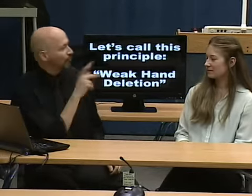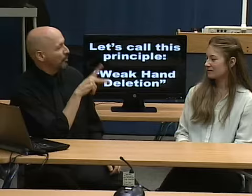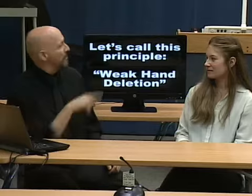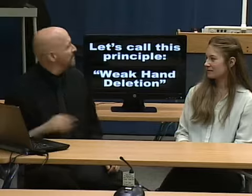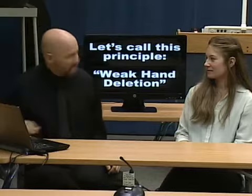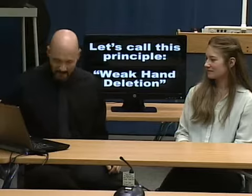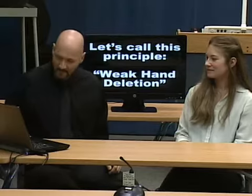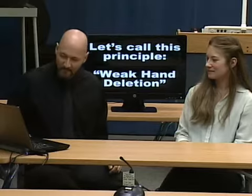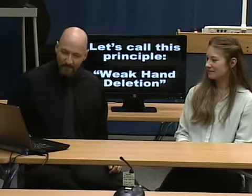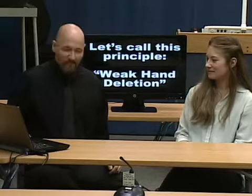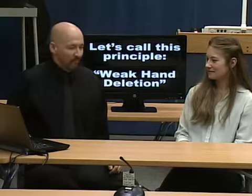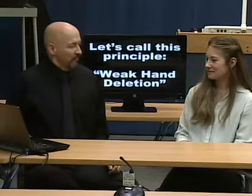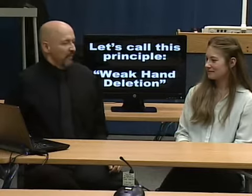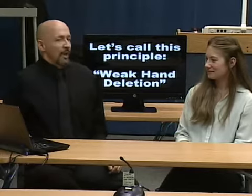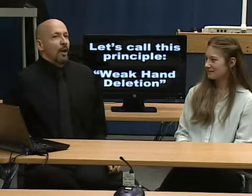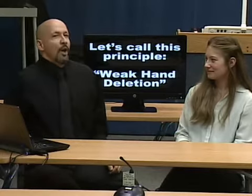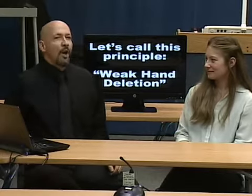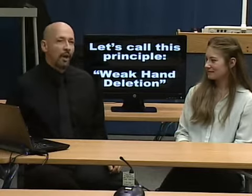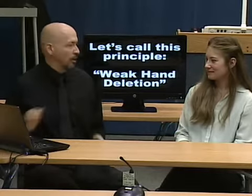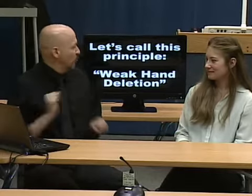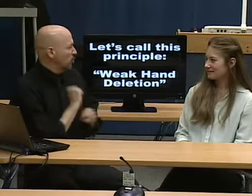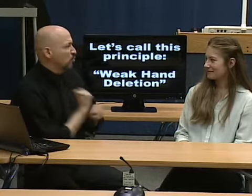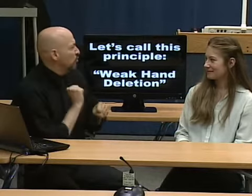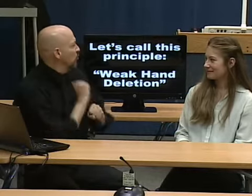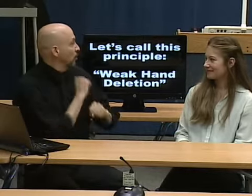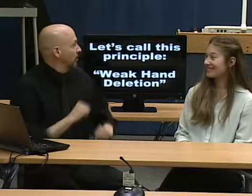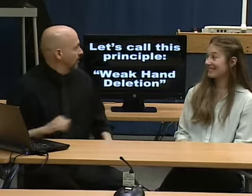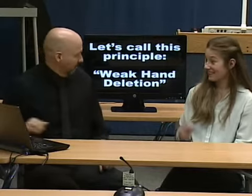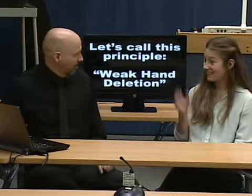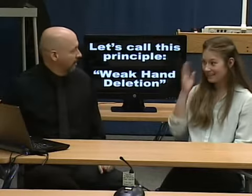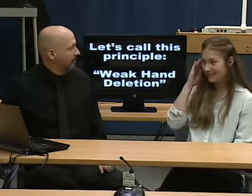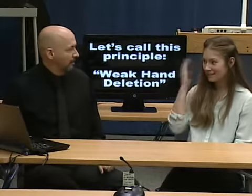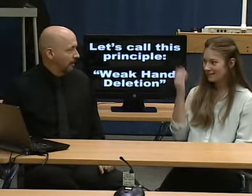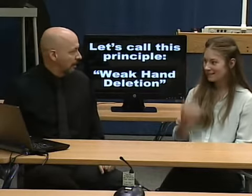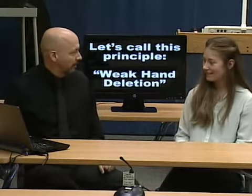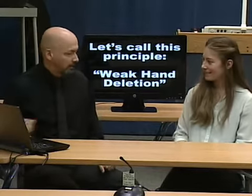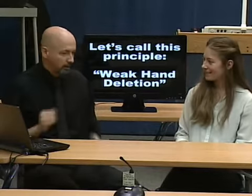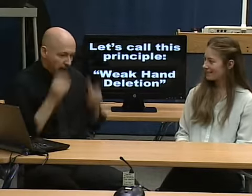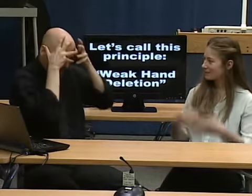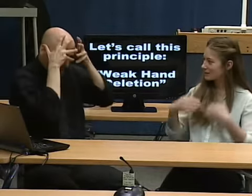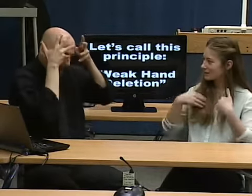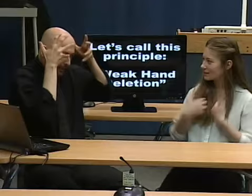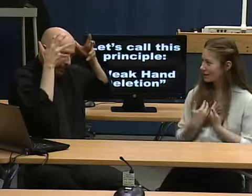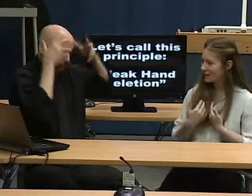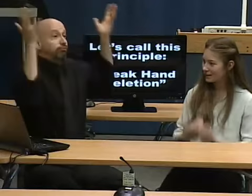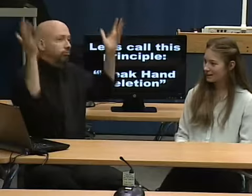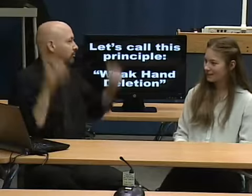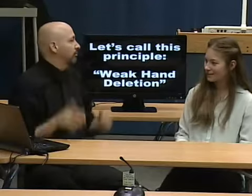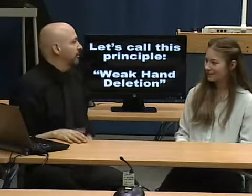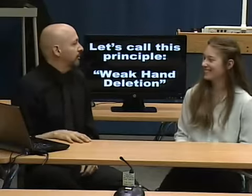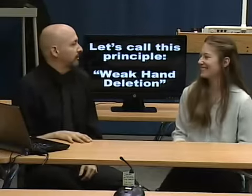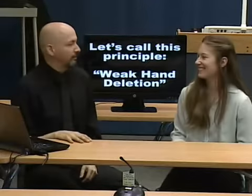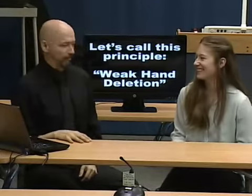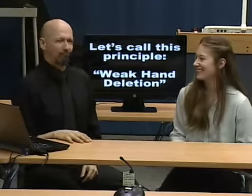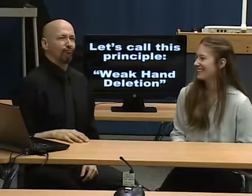OK. It's work! I know! Our heads are filling until they explode.